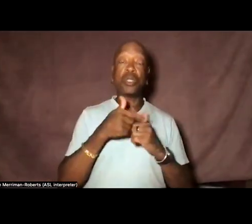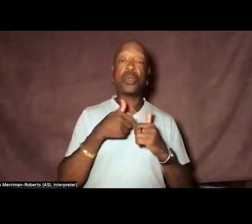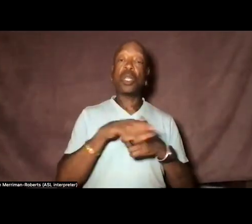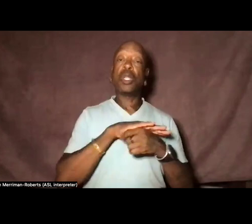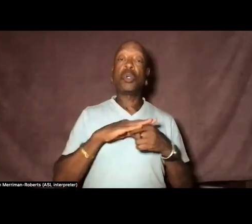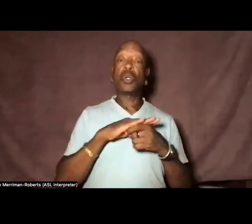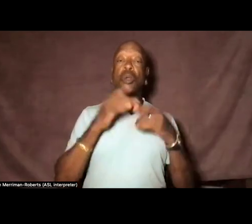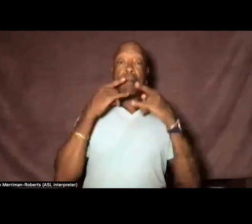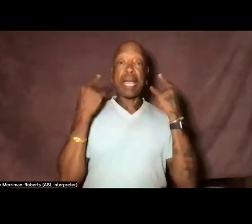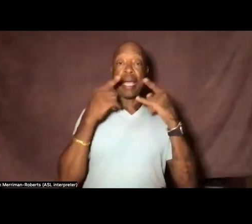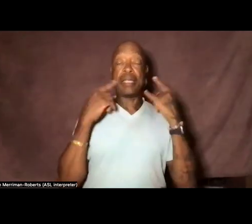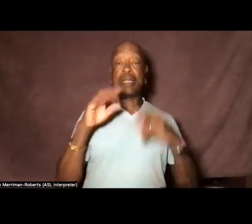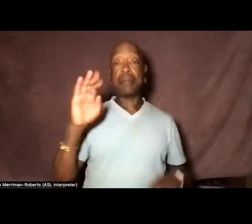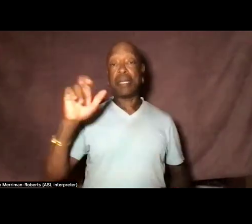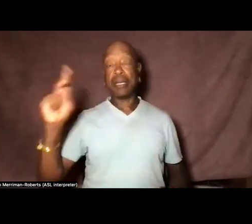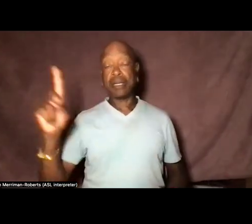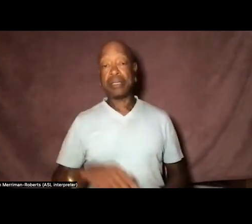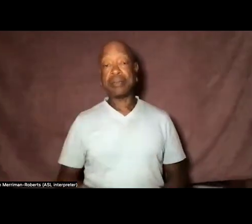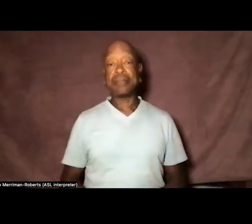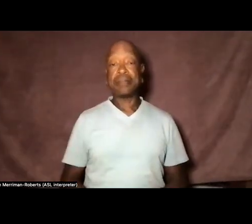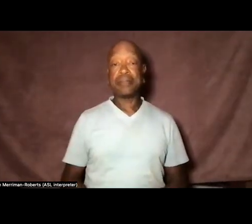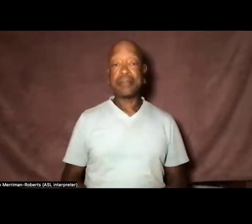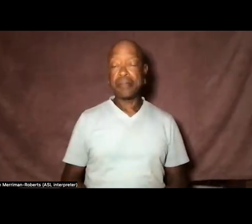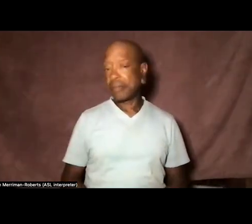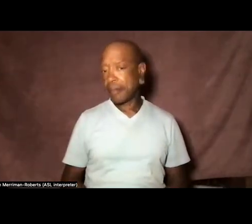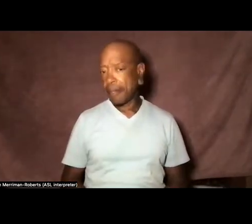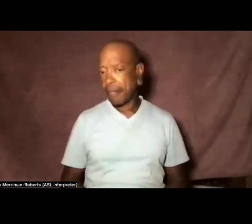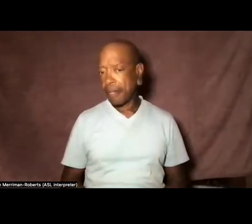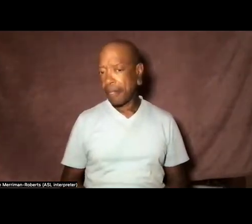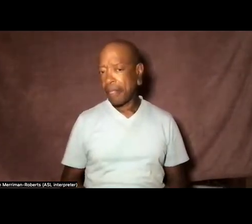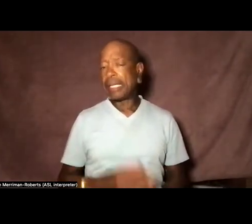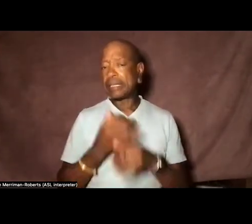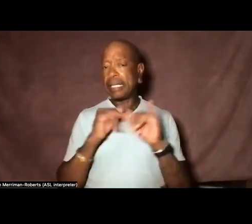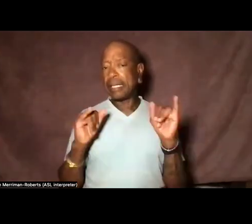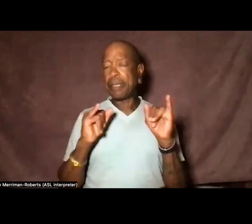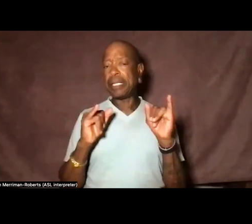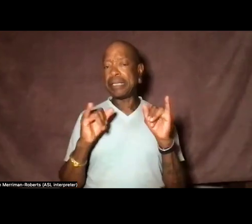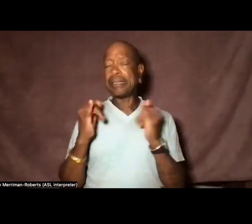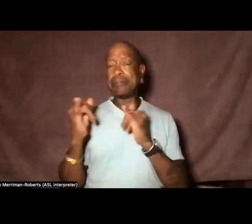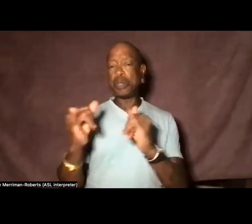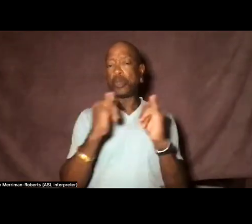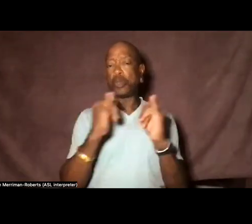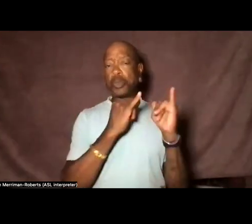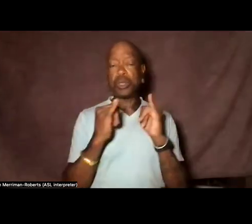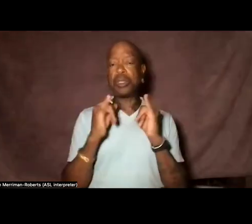b l o c mask blocks are independent Mutual Aid groups that provide masks tests and resources